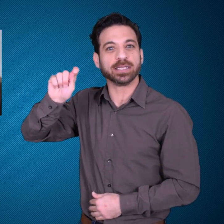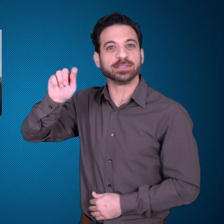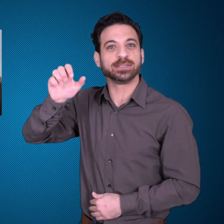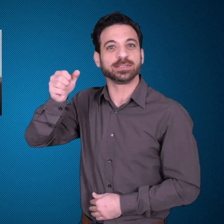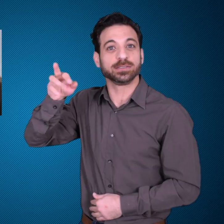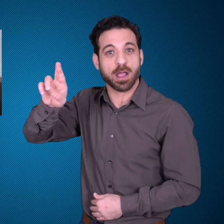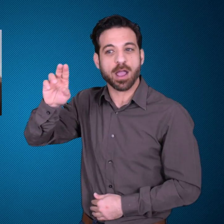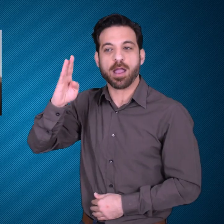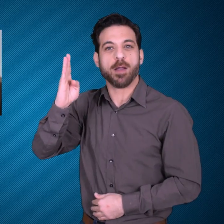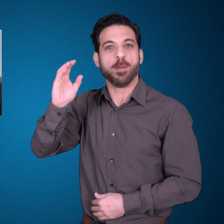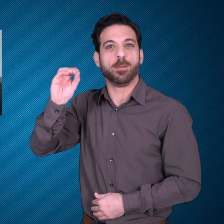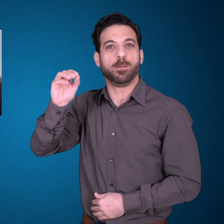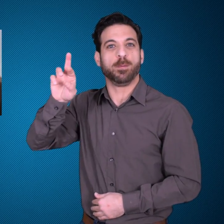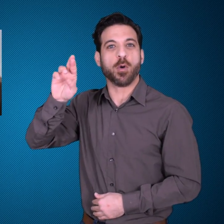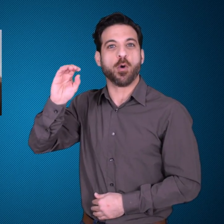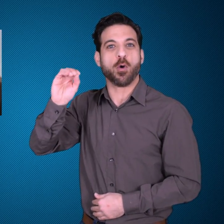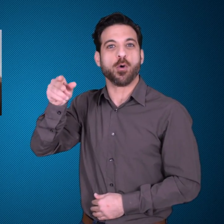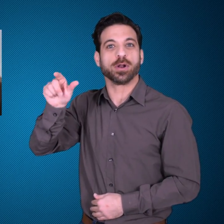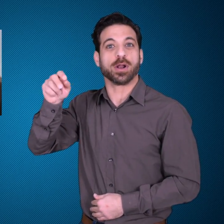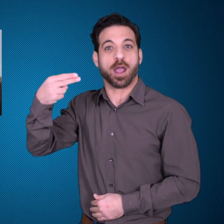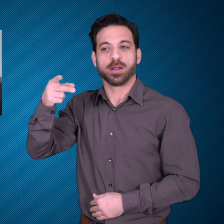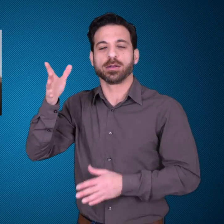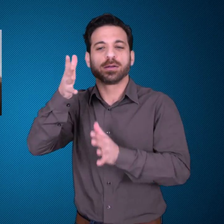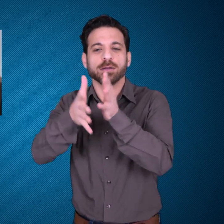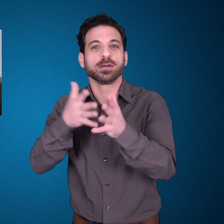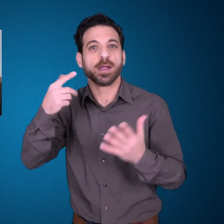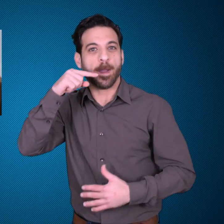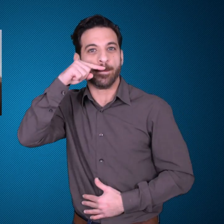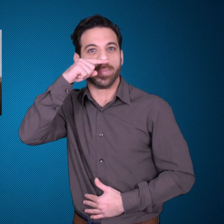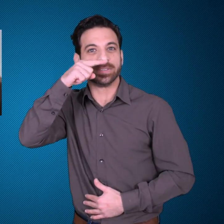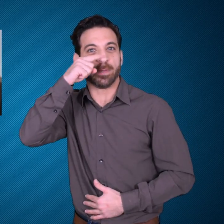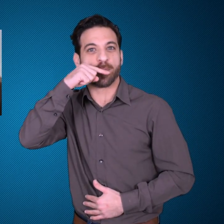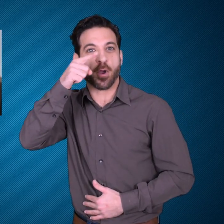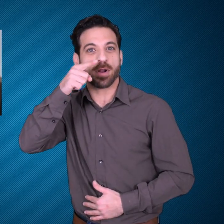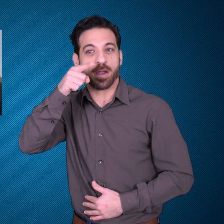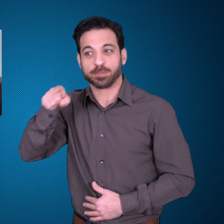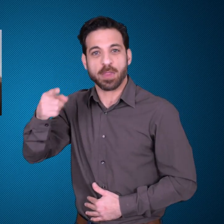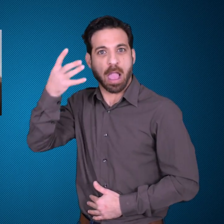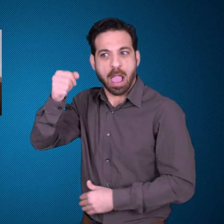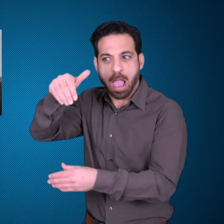The 16-year-old, Will Palmer have been